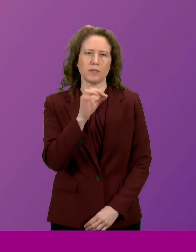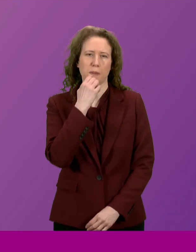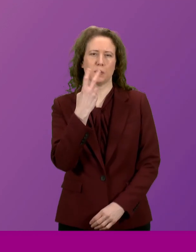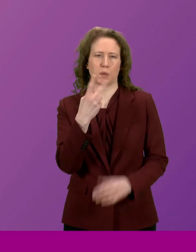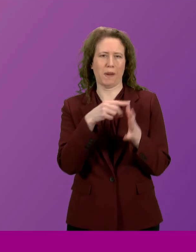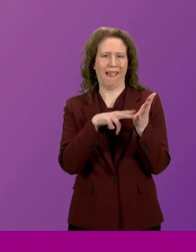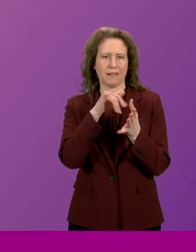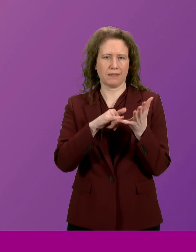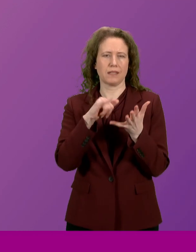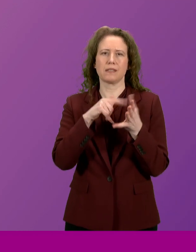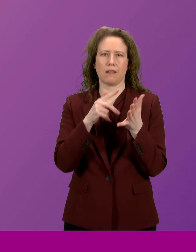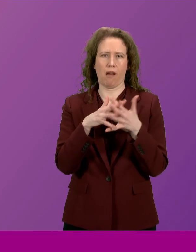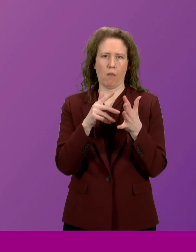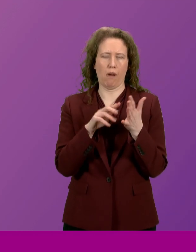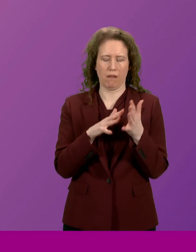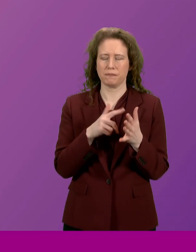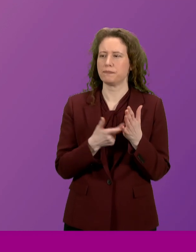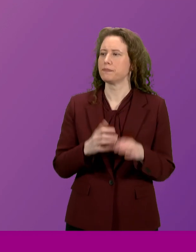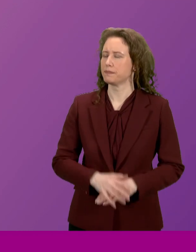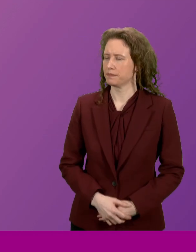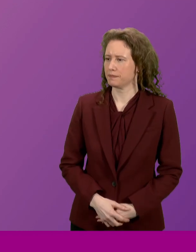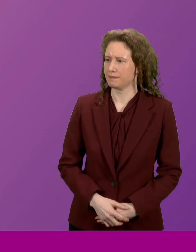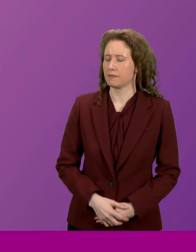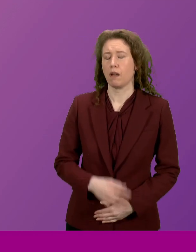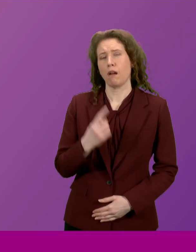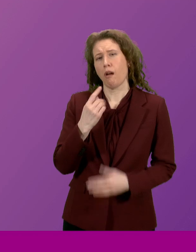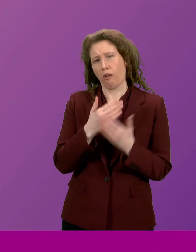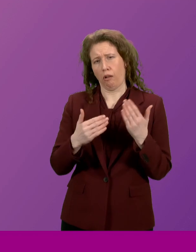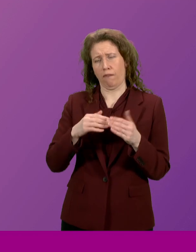One in six Scots are on a national health service waiting list. There is an NHS crisis,